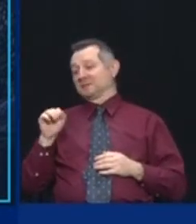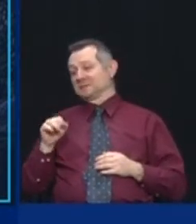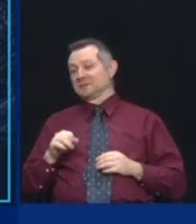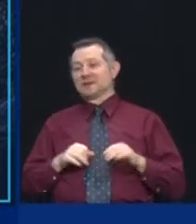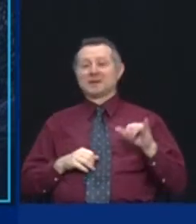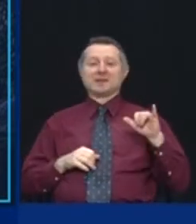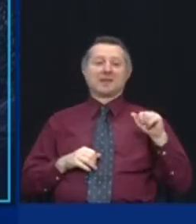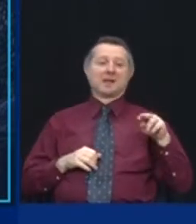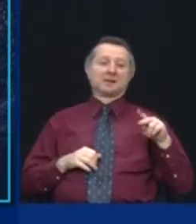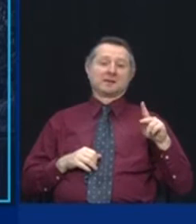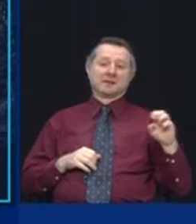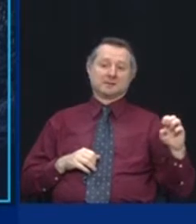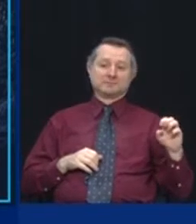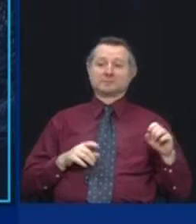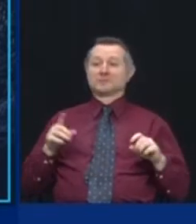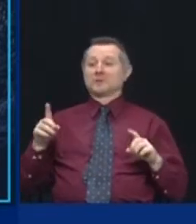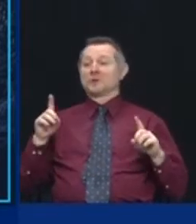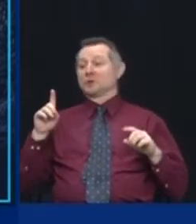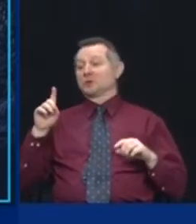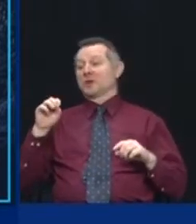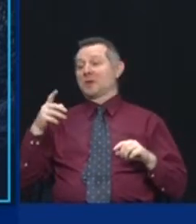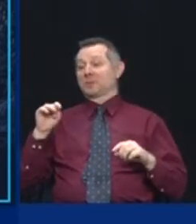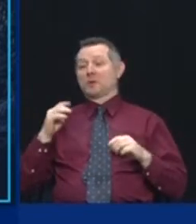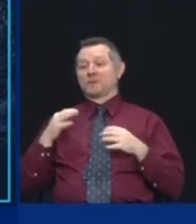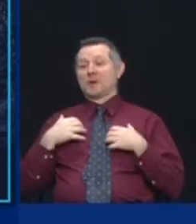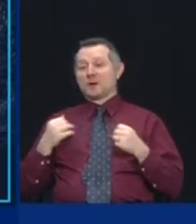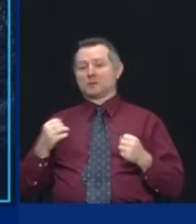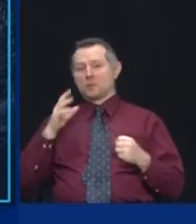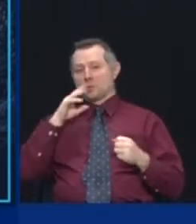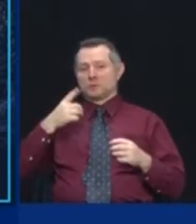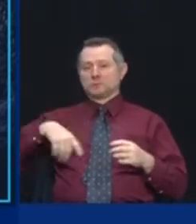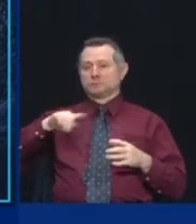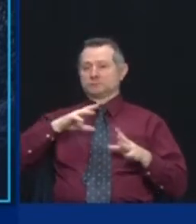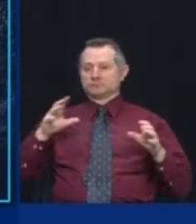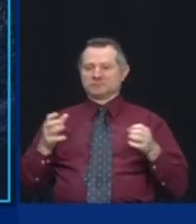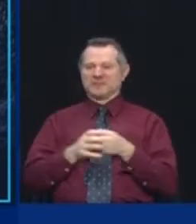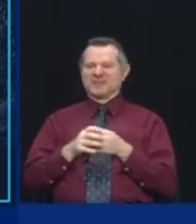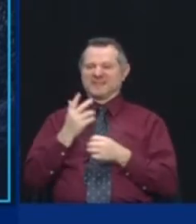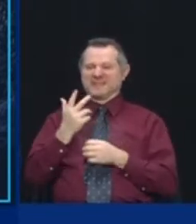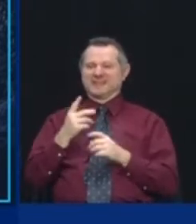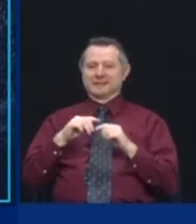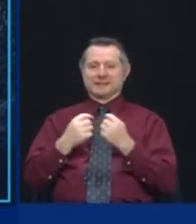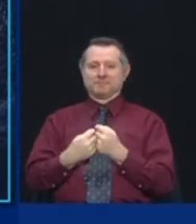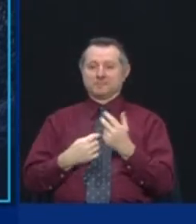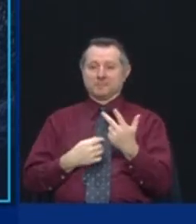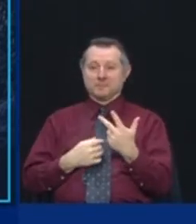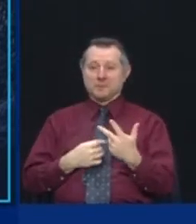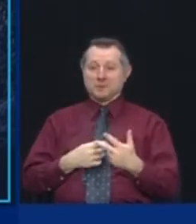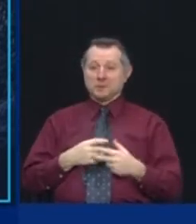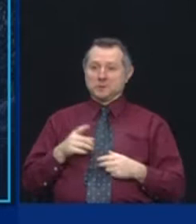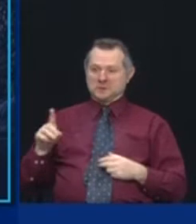YOU SIT. ADDED ADVANTAGE. METS, YANKEES AND THE NEW YORK STATE DEPARTMENT OF HEALTH ARE